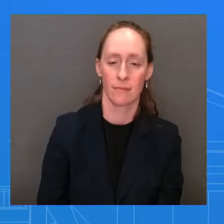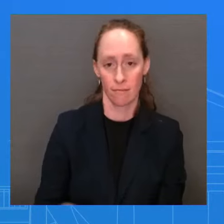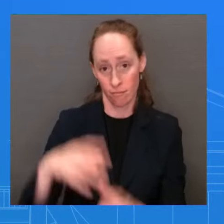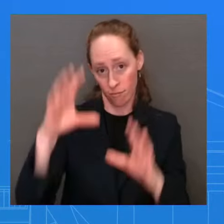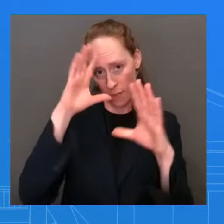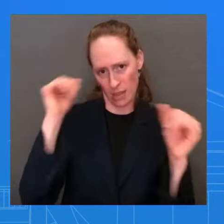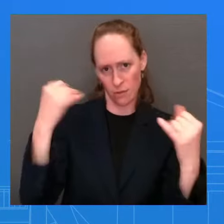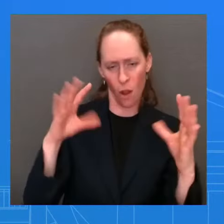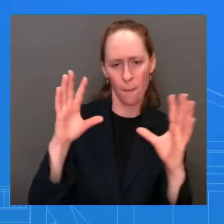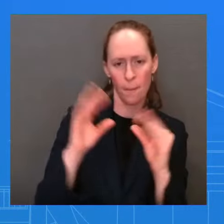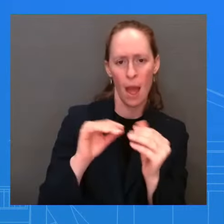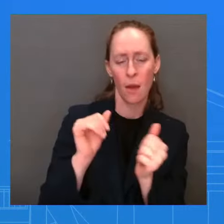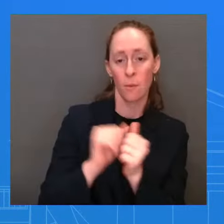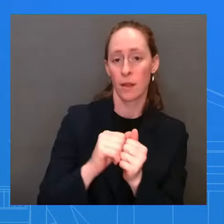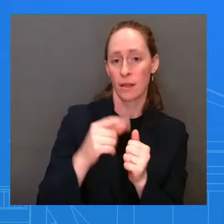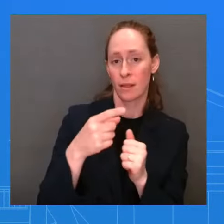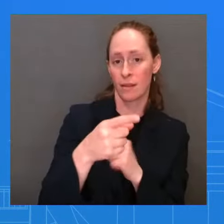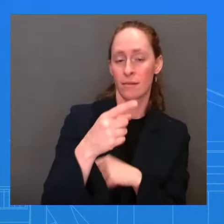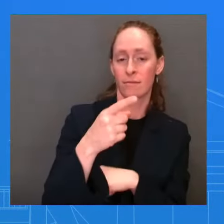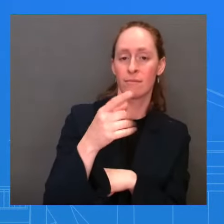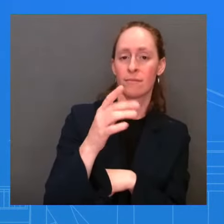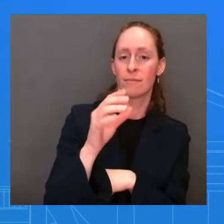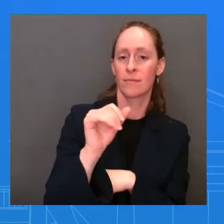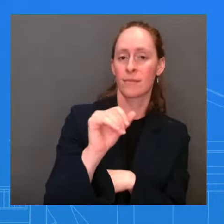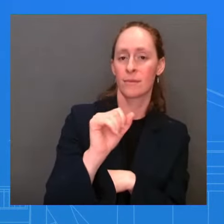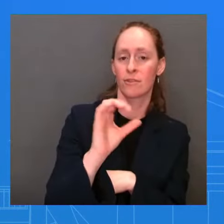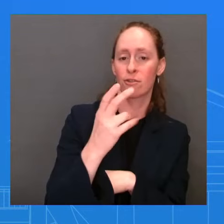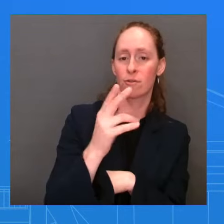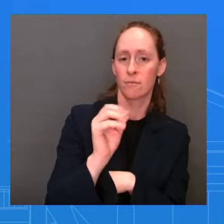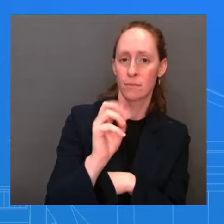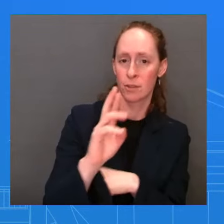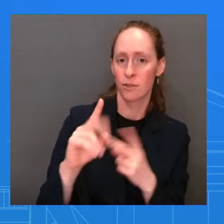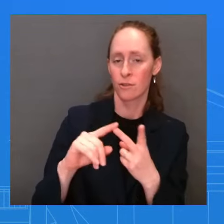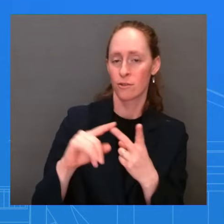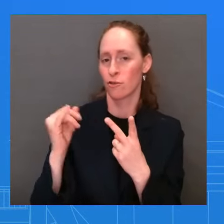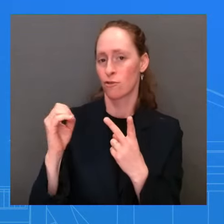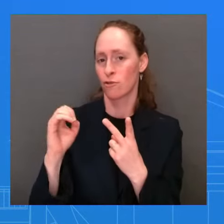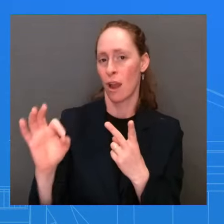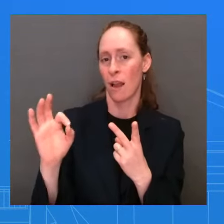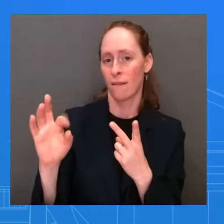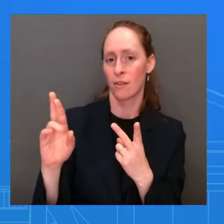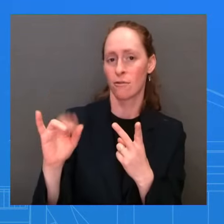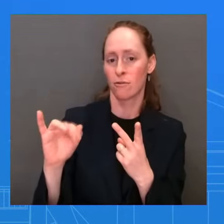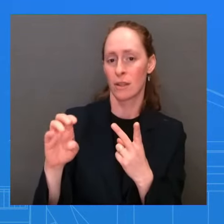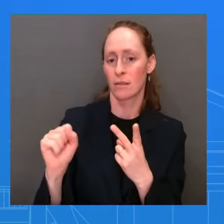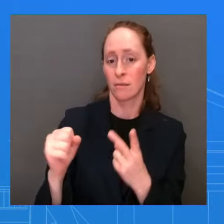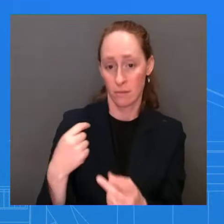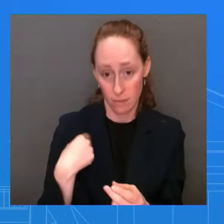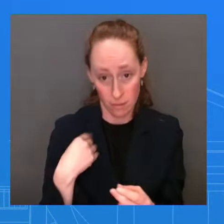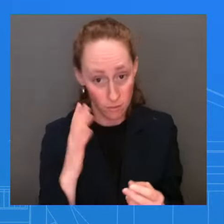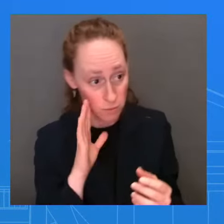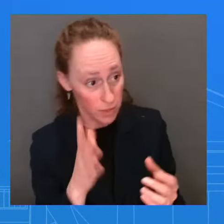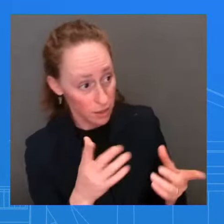We're just not going to do that. And we've been very clear. I'm going to try and go to the back because I know I haven't called on some folks. Go ahead, Chris. And then I'll continue.